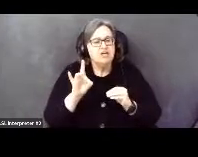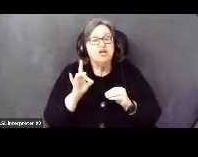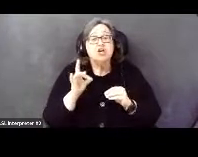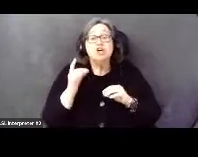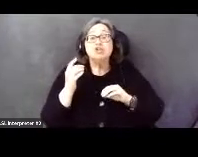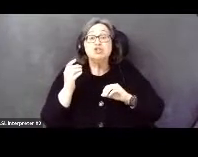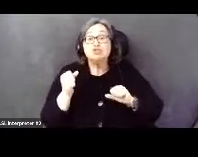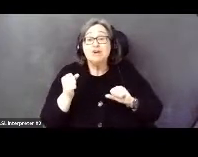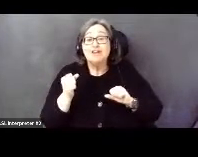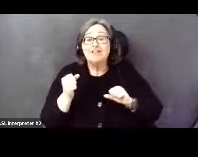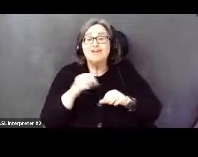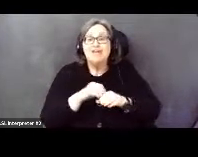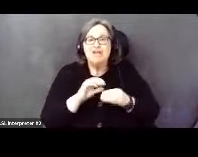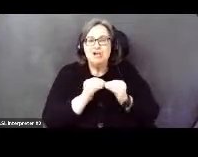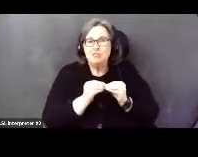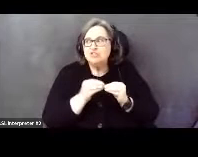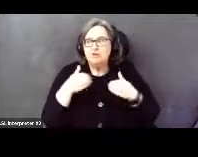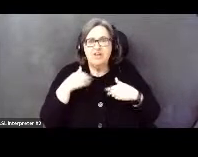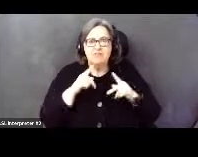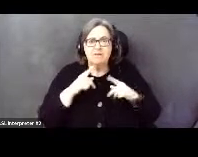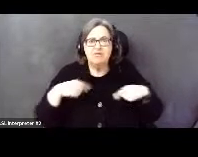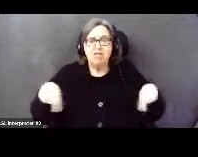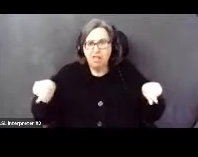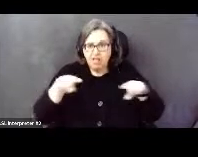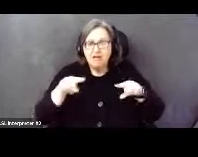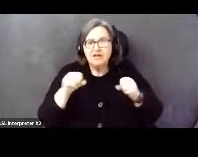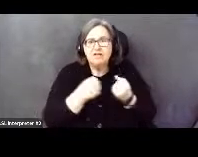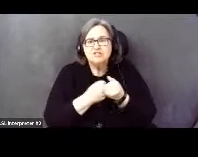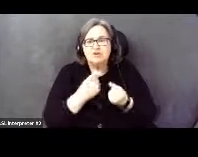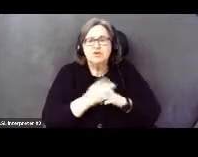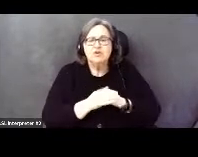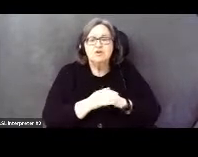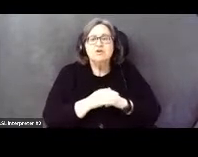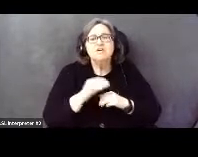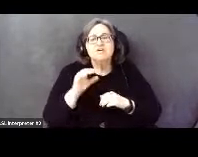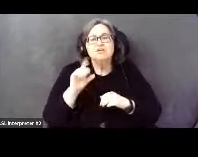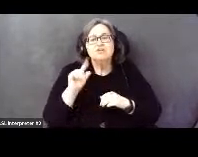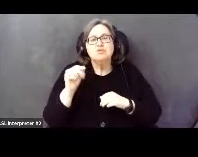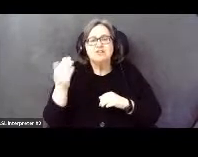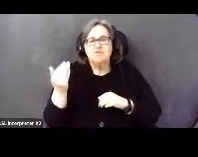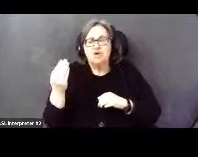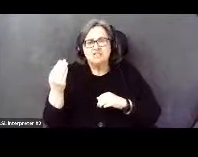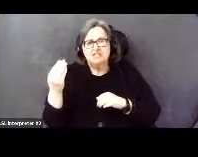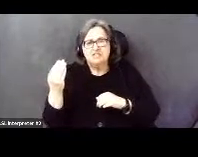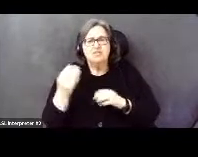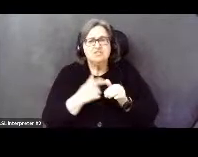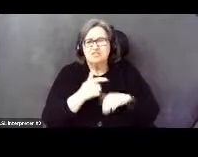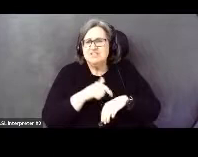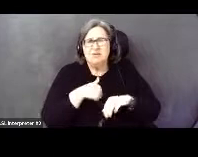can be supportive. Sense it wasn't until October of 2014 that I could even talk to the council about I had no opportunity